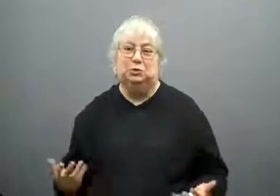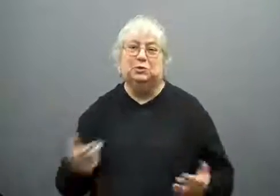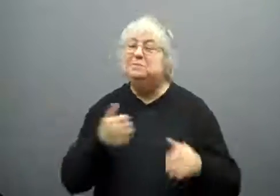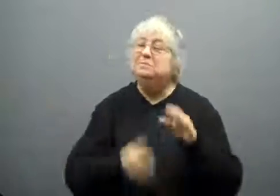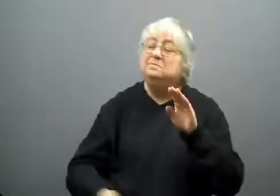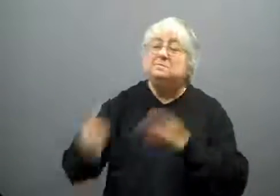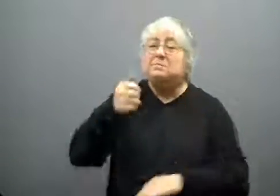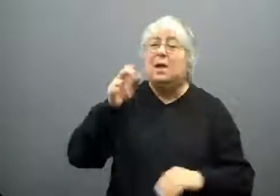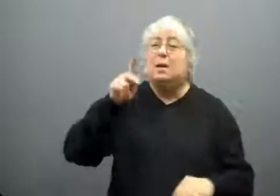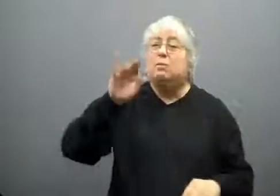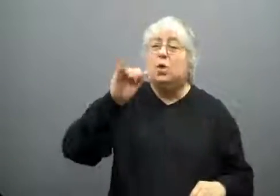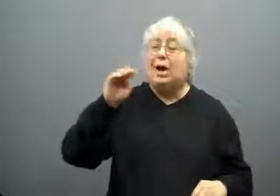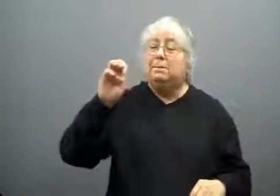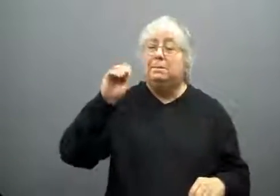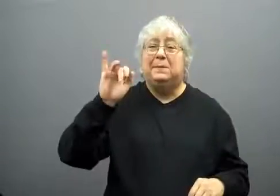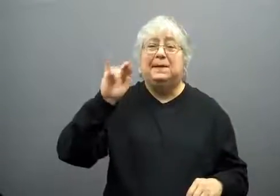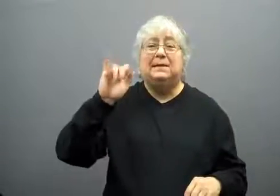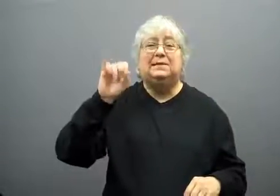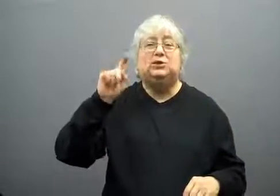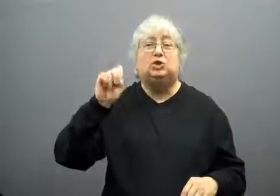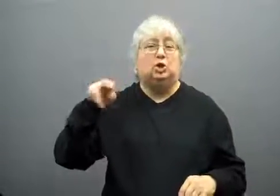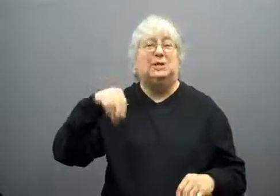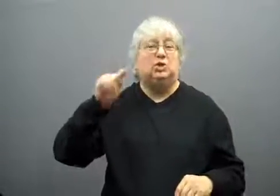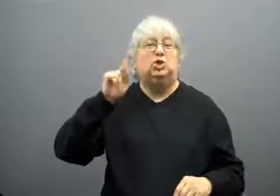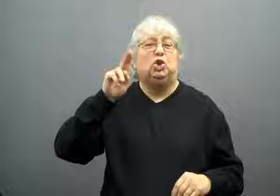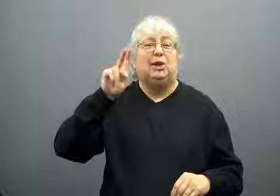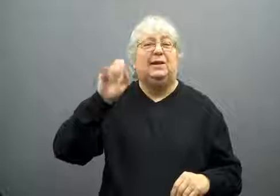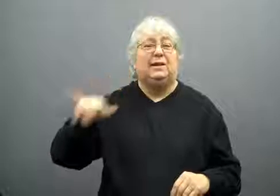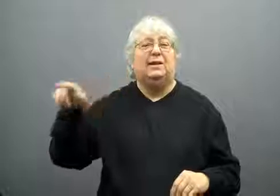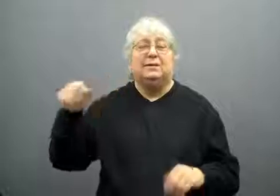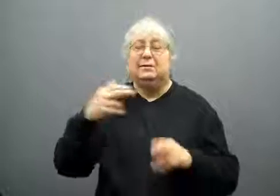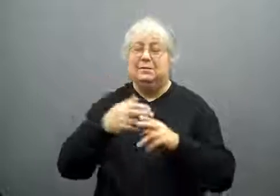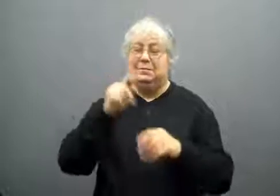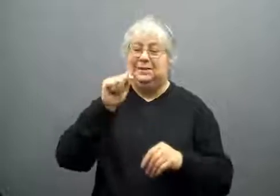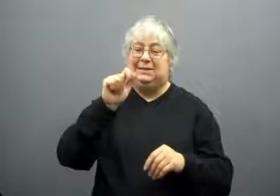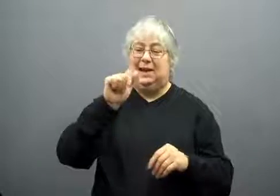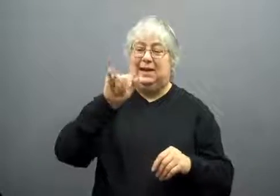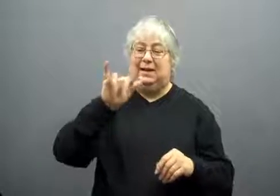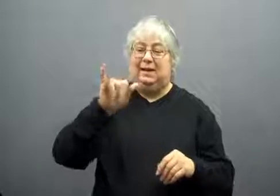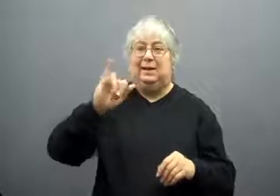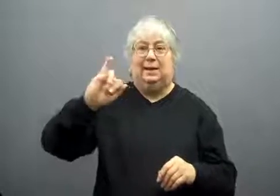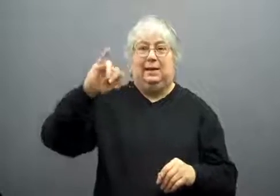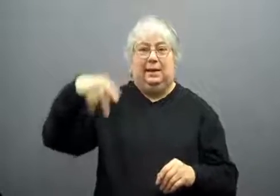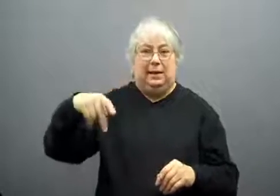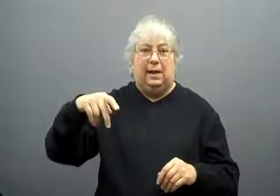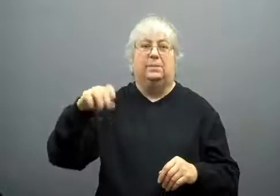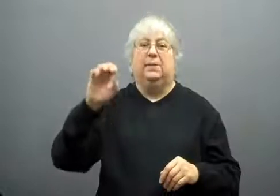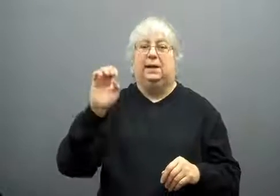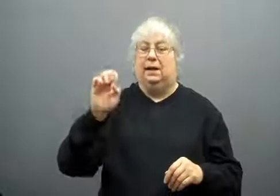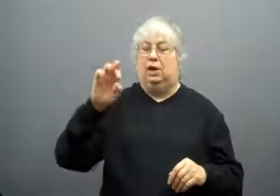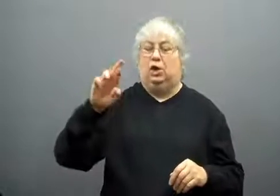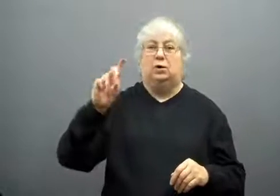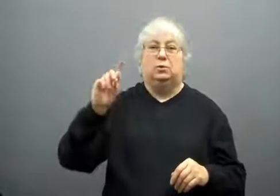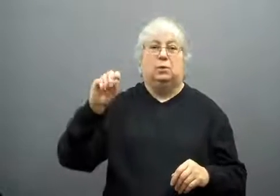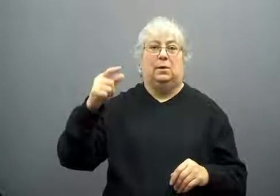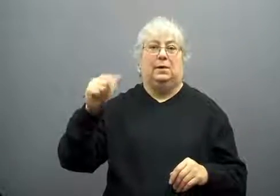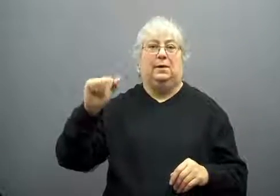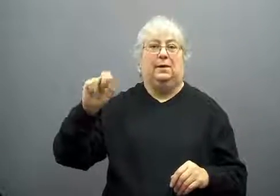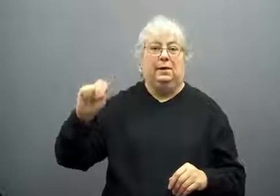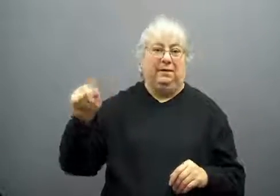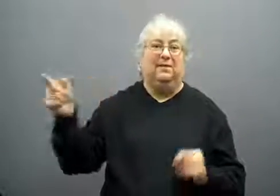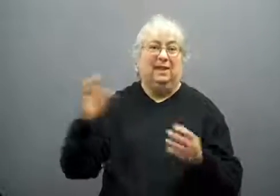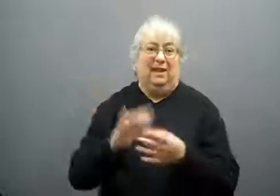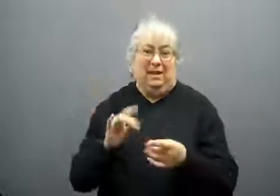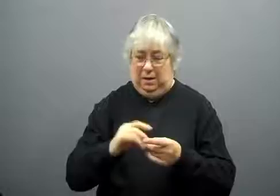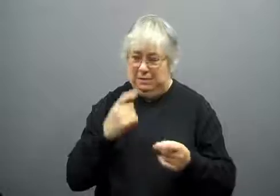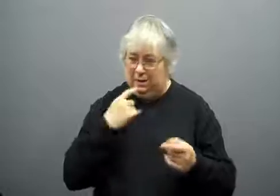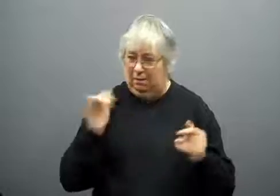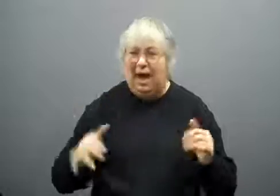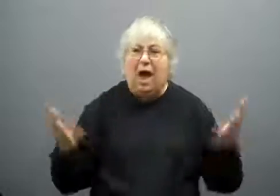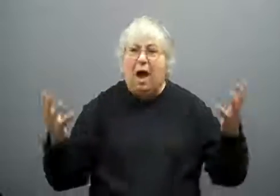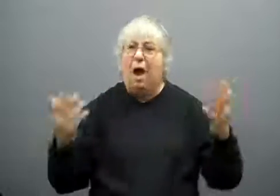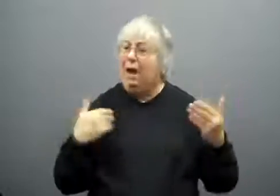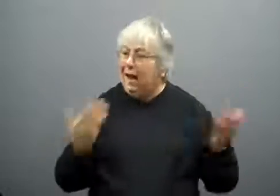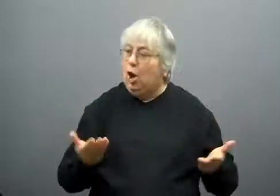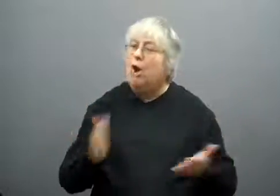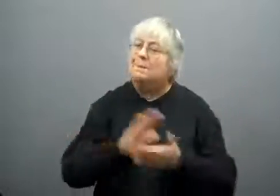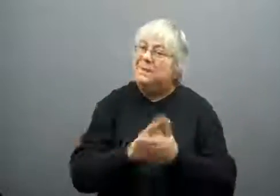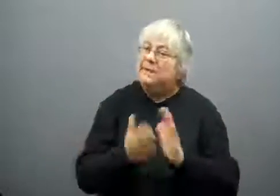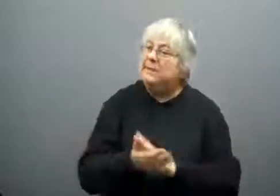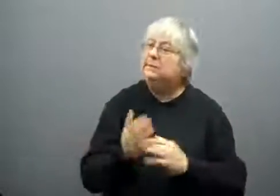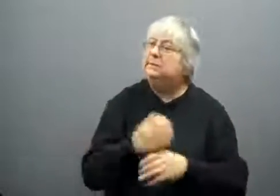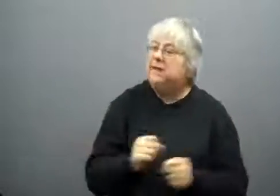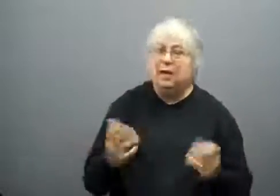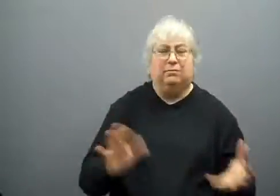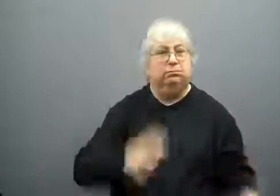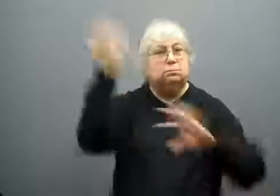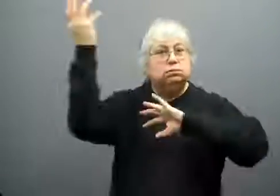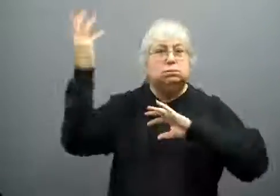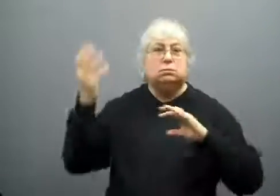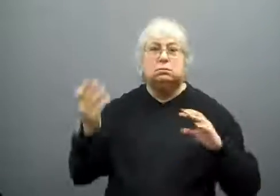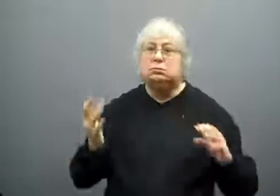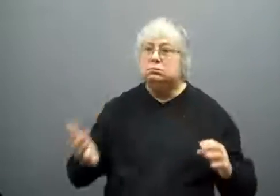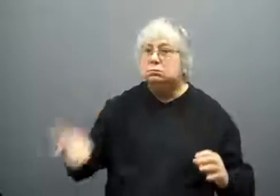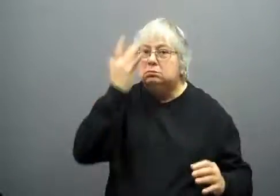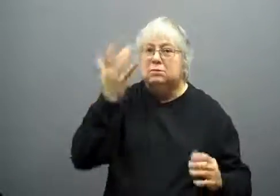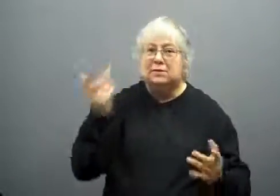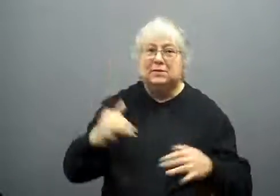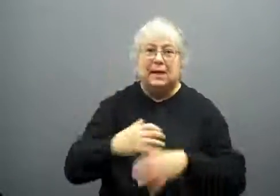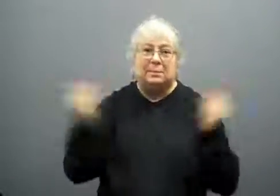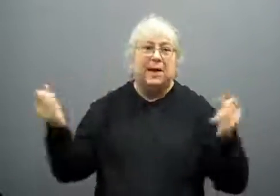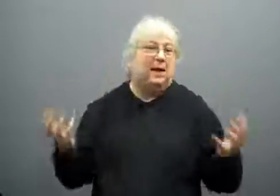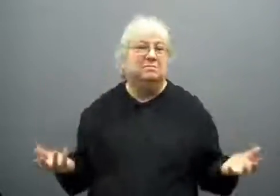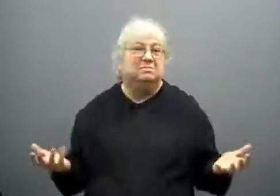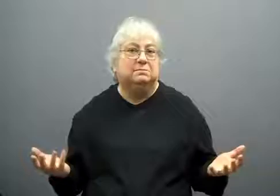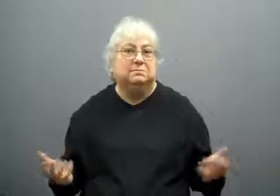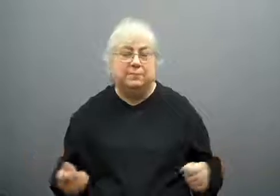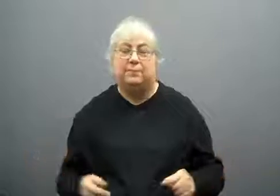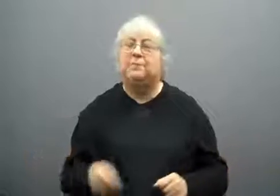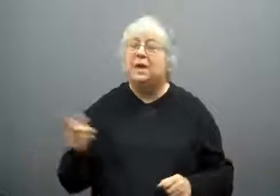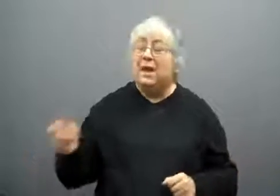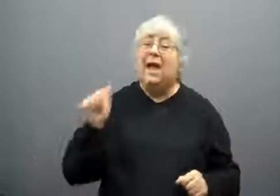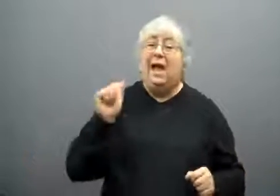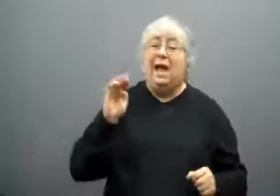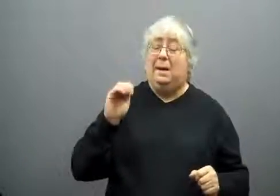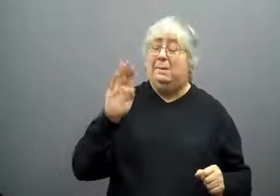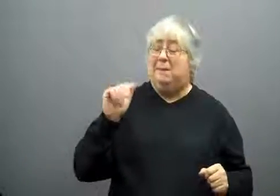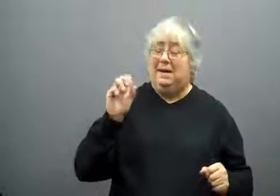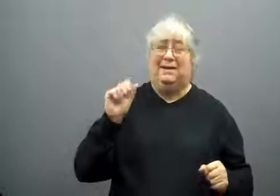Prime Minister Tayyip Erdogan condemned the attack